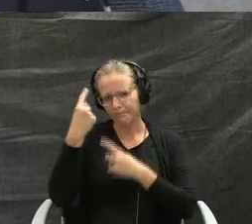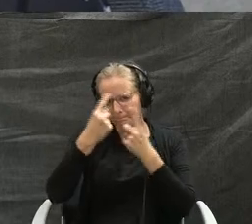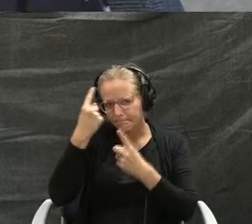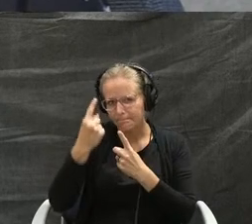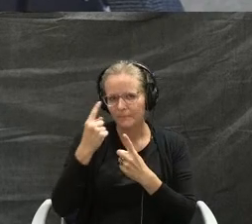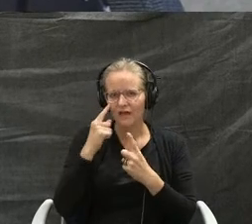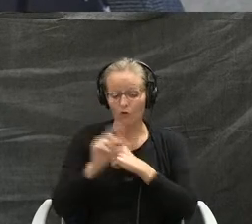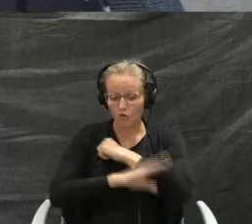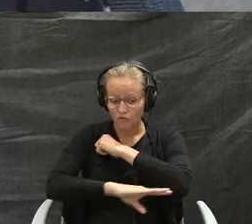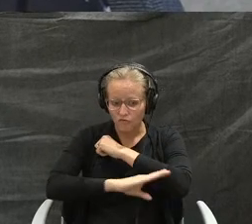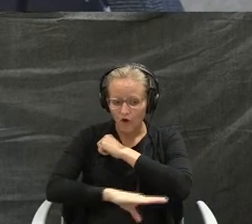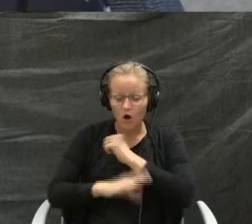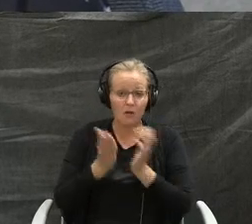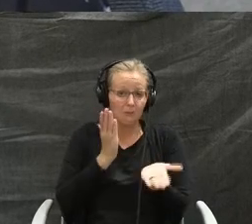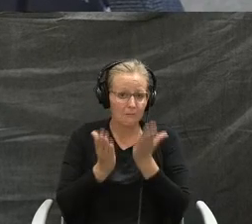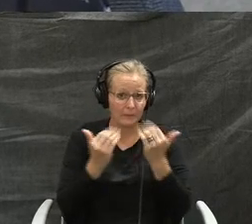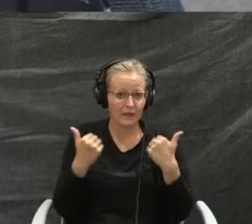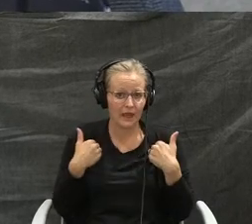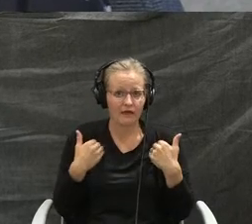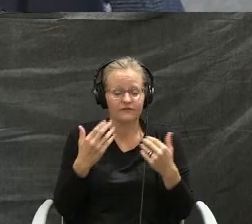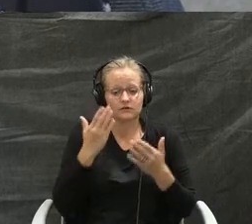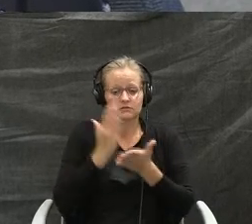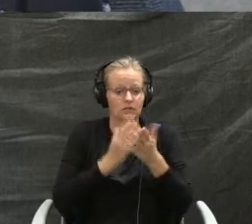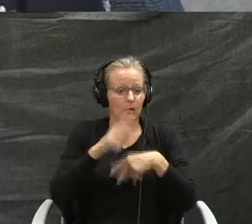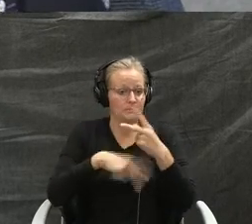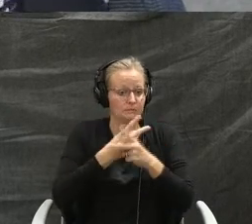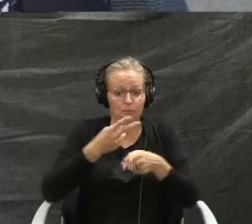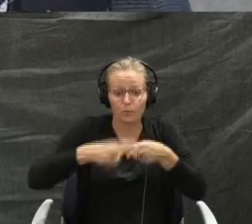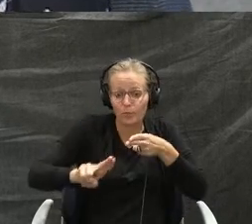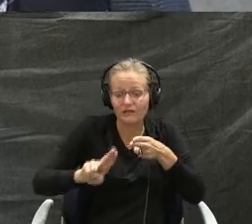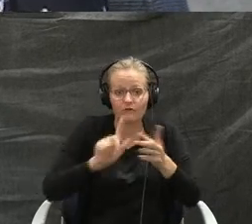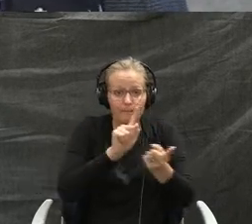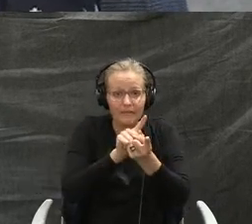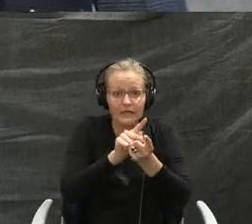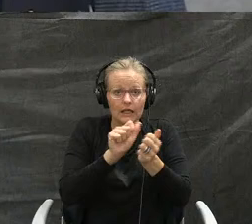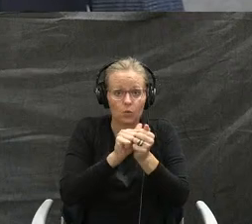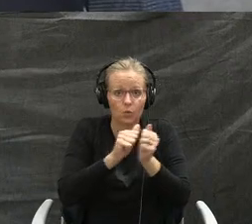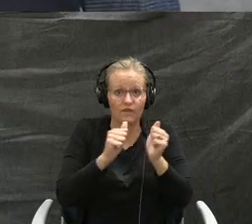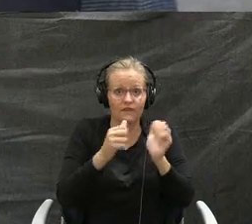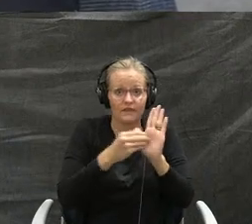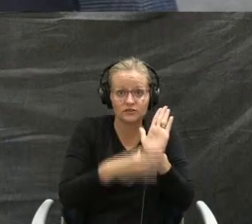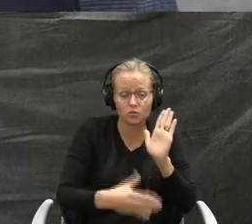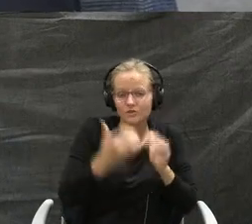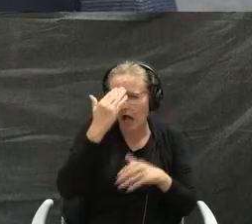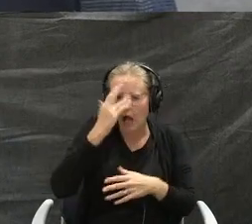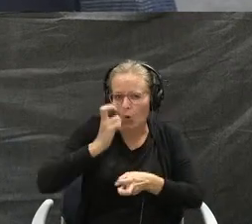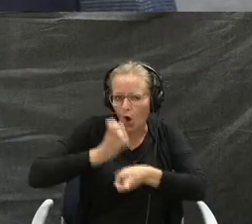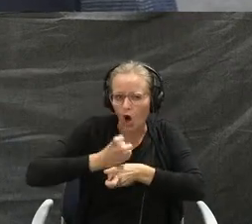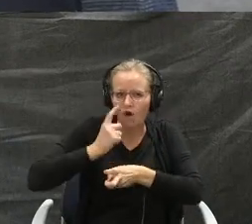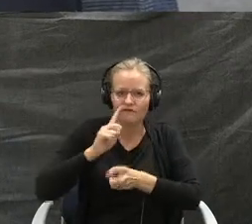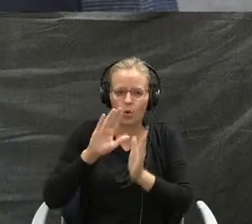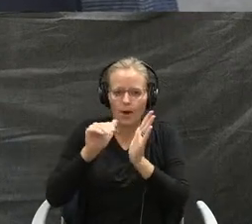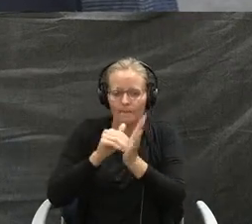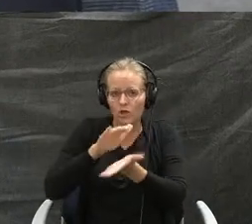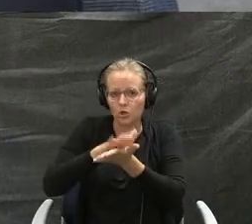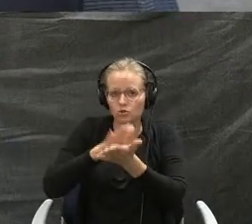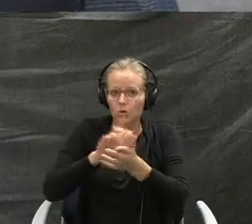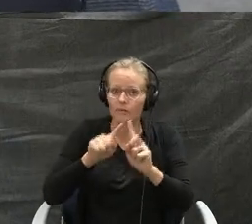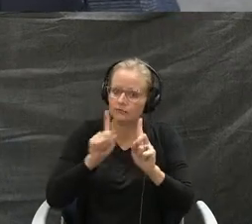get at least a small sense of who their students are? This may be harder with the middle school students, but I think it is very important for the elementary